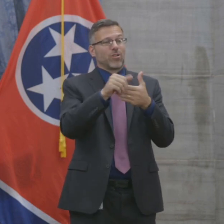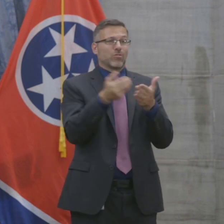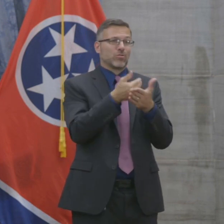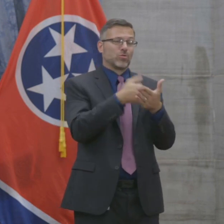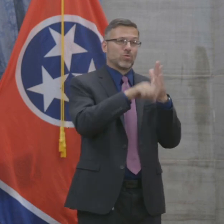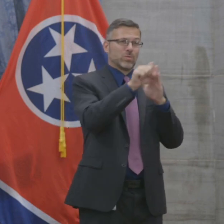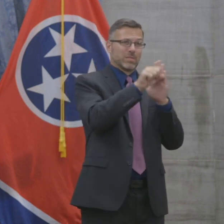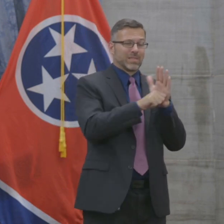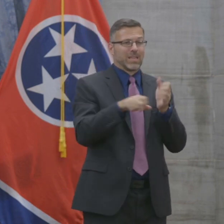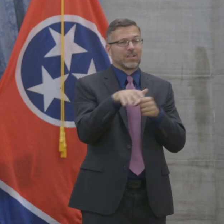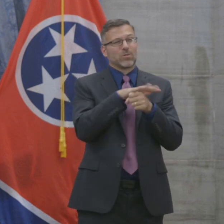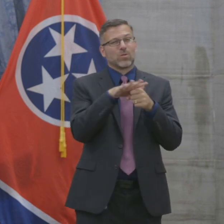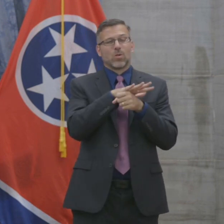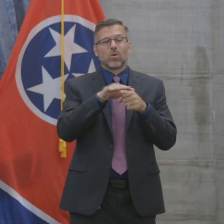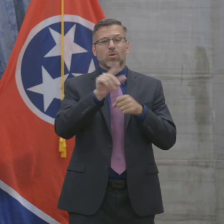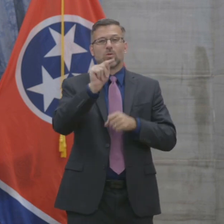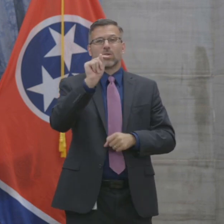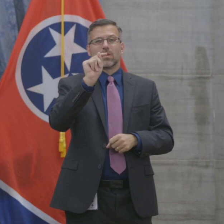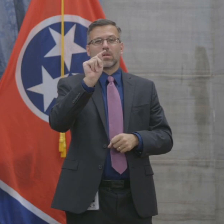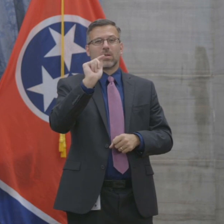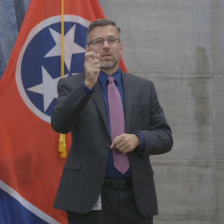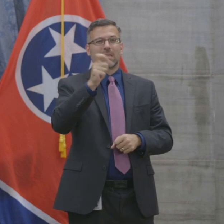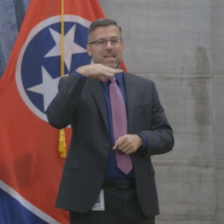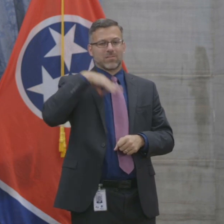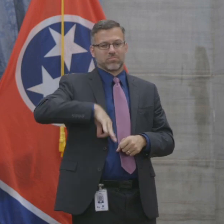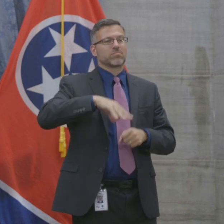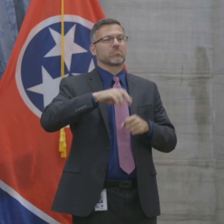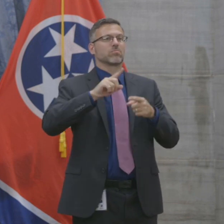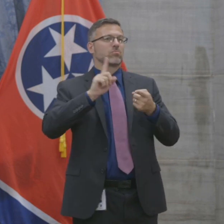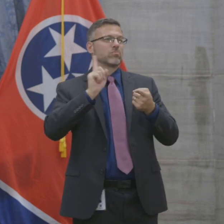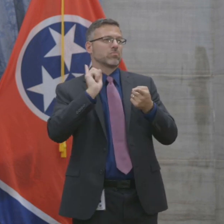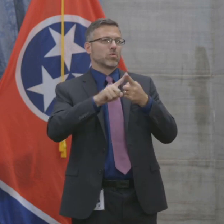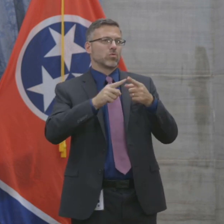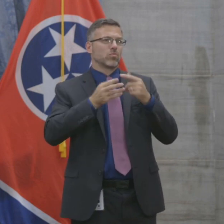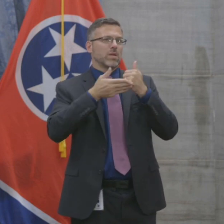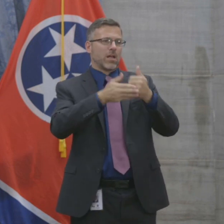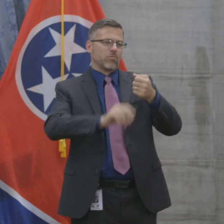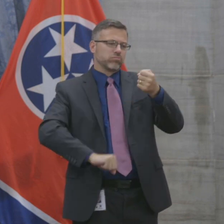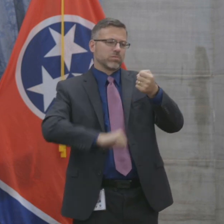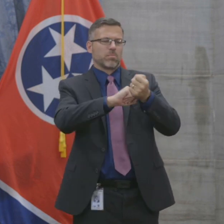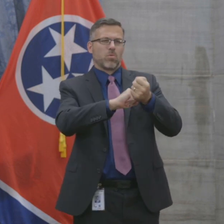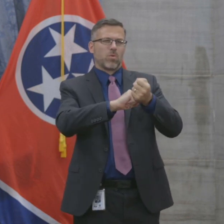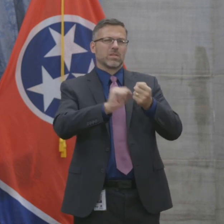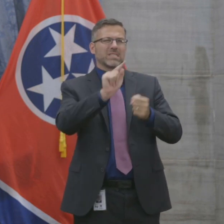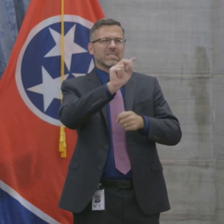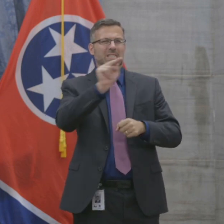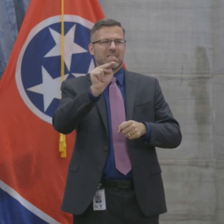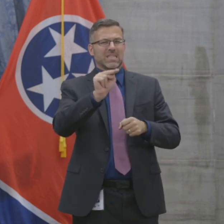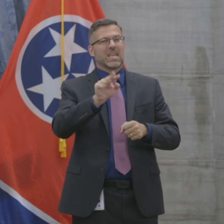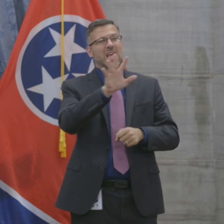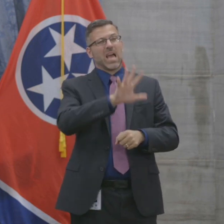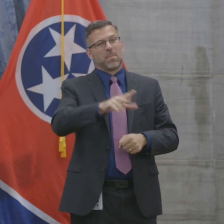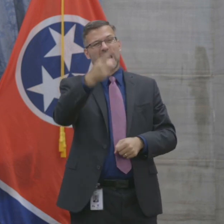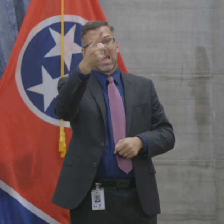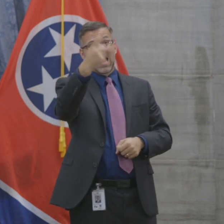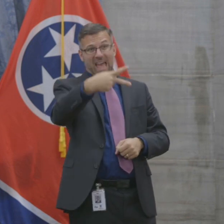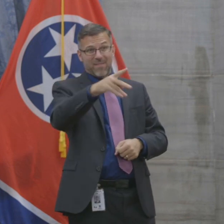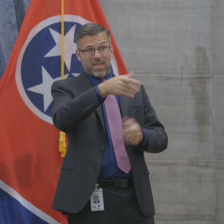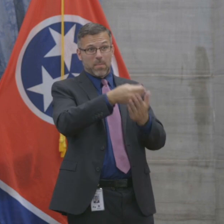overall, international travel spending in Tennessee increased by 4.8%. To put all in in context, travel spending